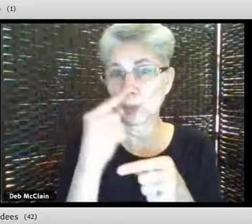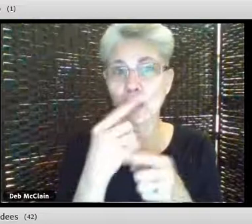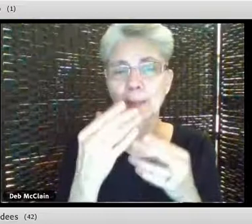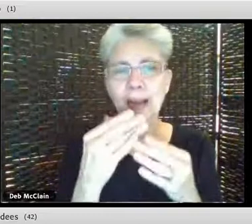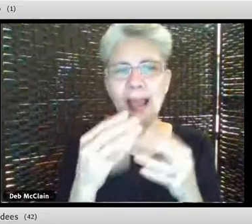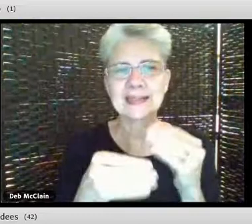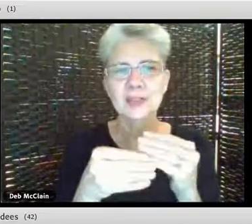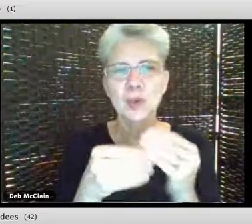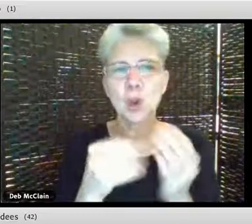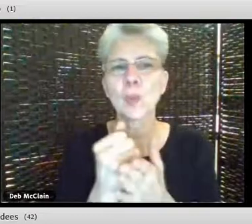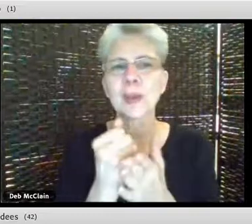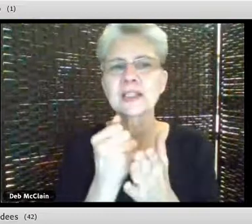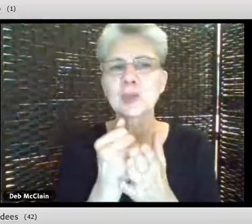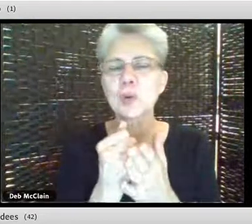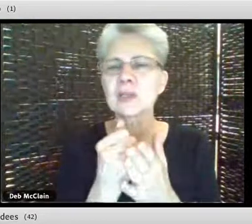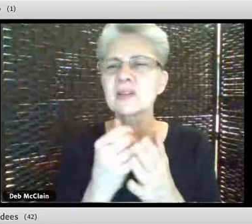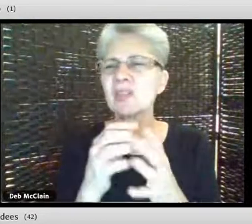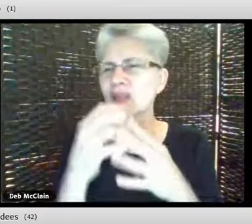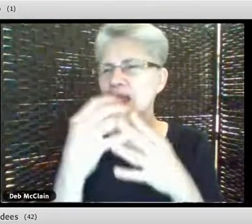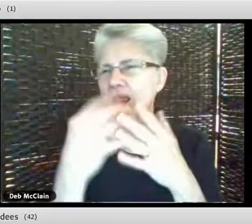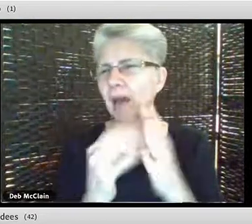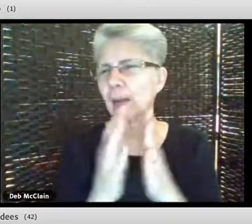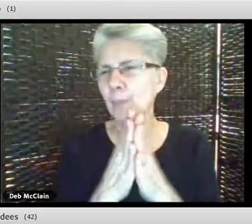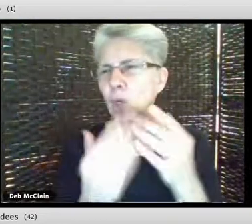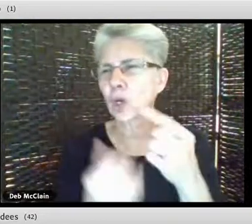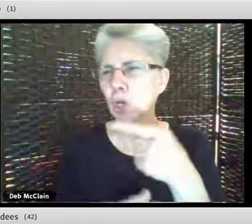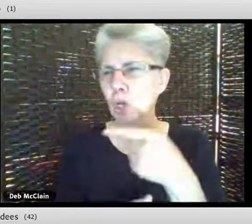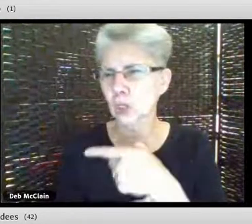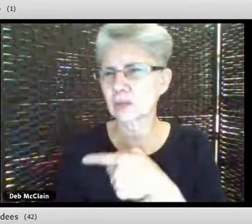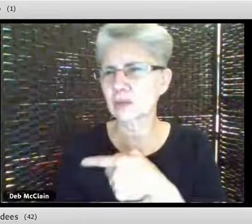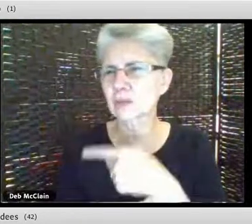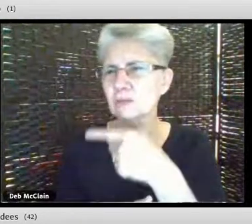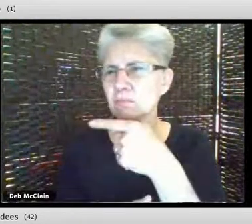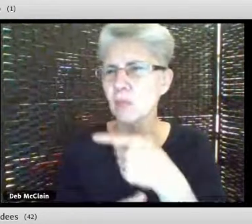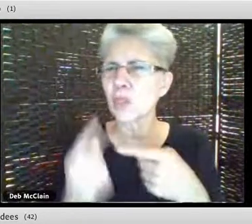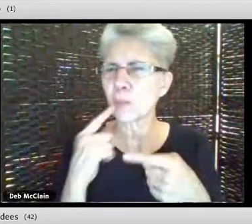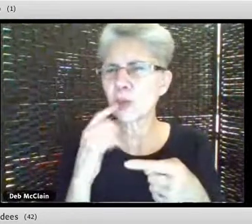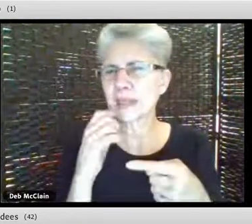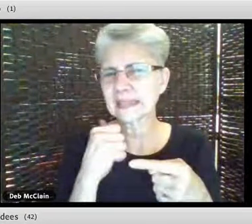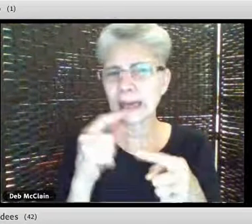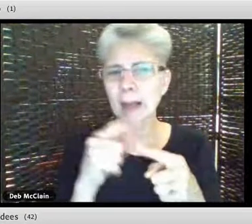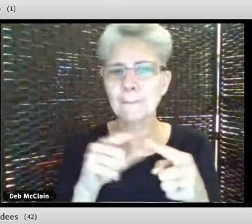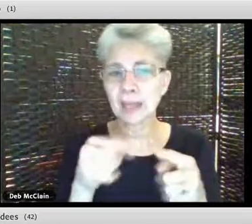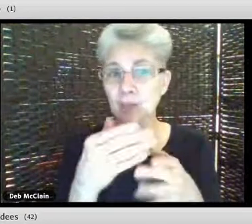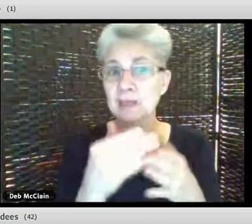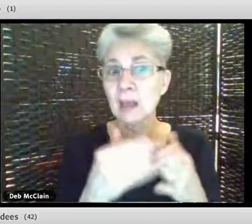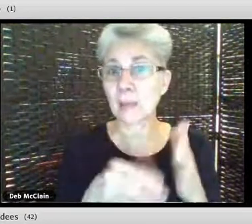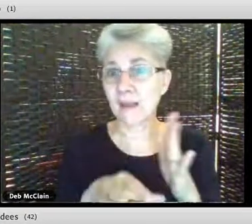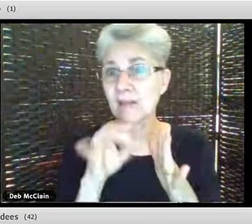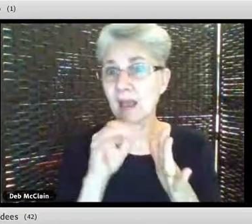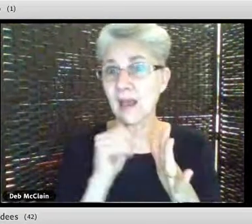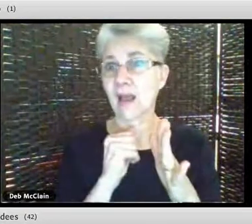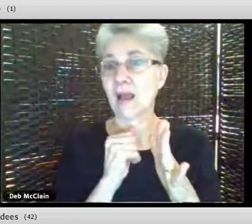So we've gone through this. The price should have just stayed in Google, right? So some additional resources. There's not a ton of book out there,